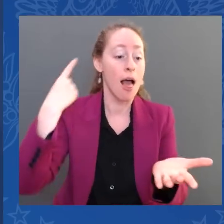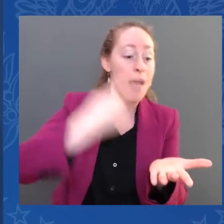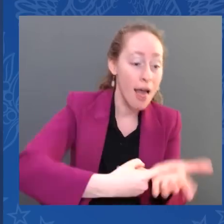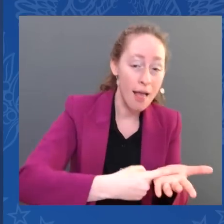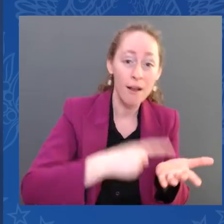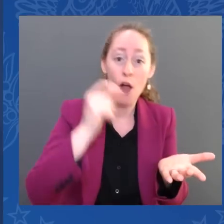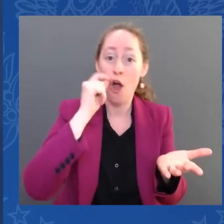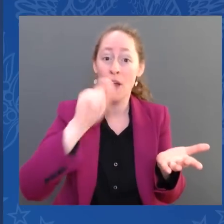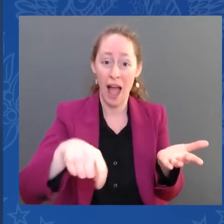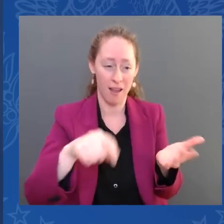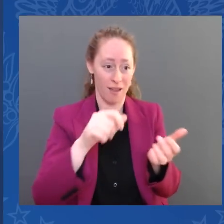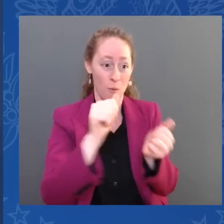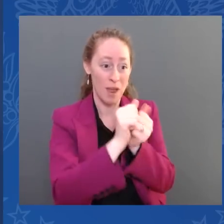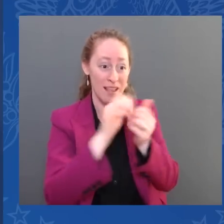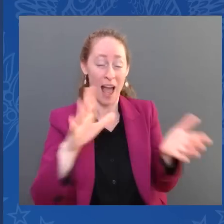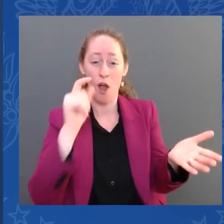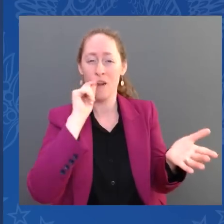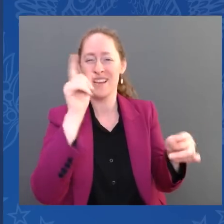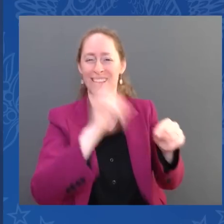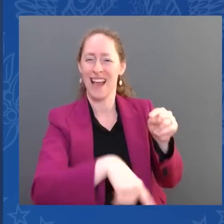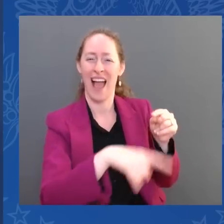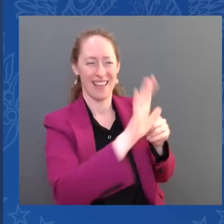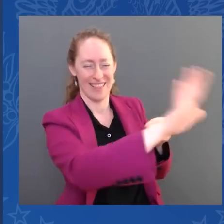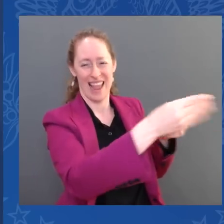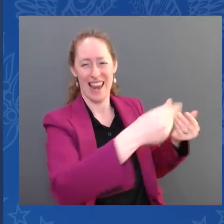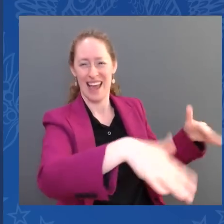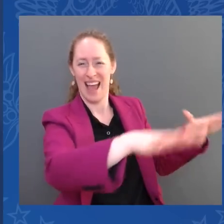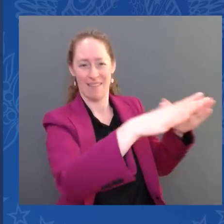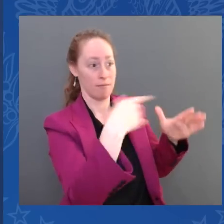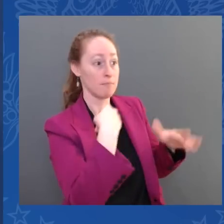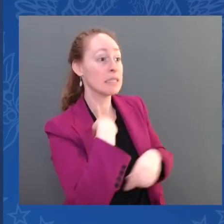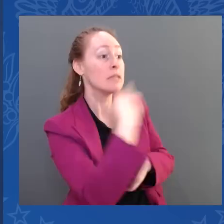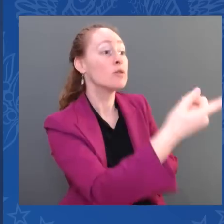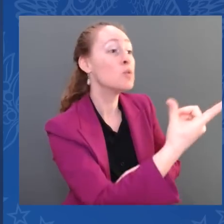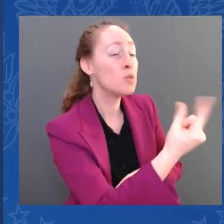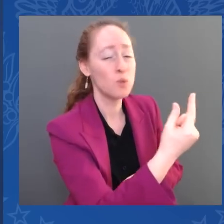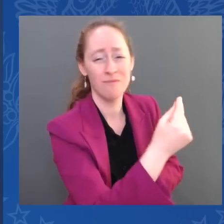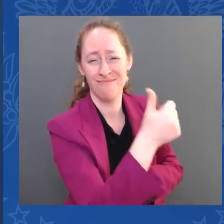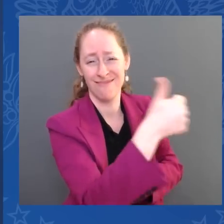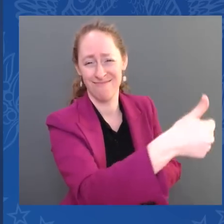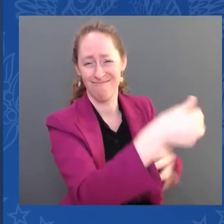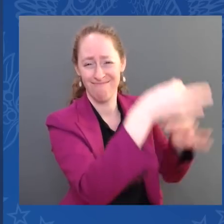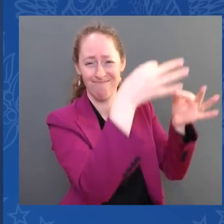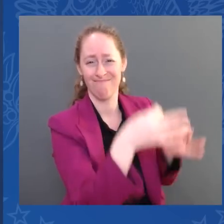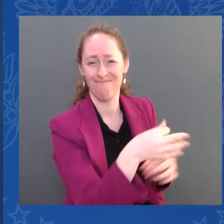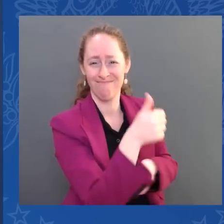But it appears to me that, at some point along the line, there's going to have to be a negotiated settlement here.